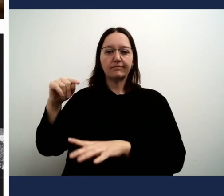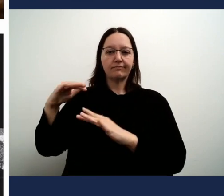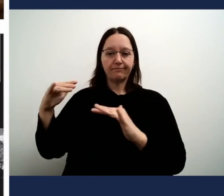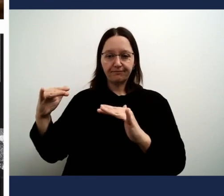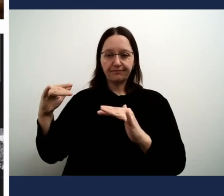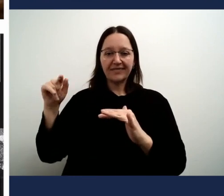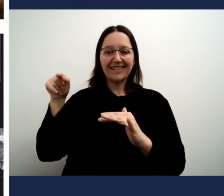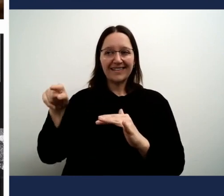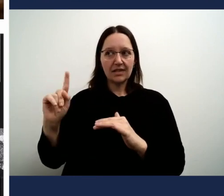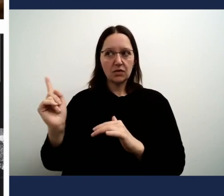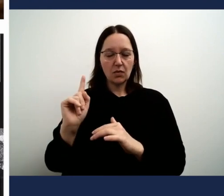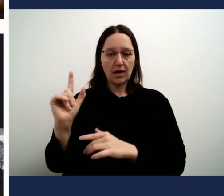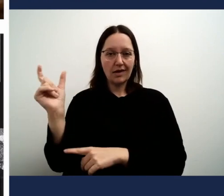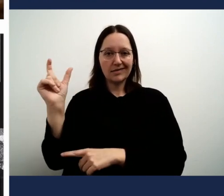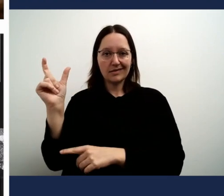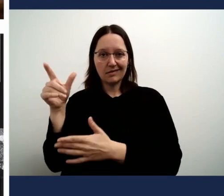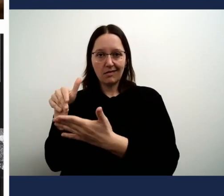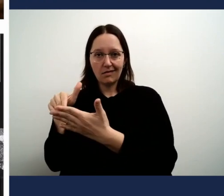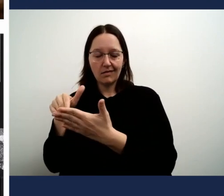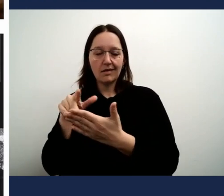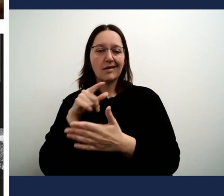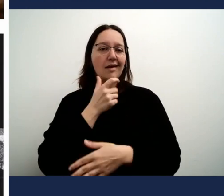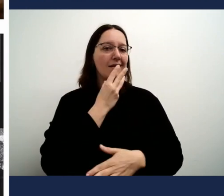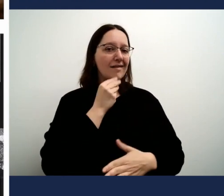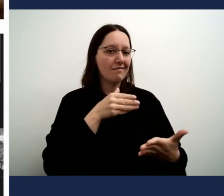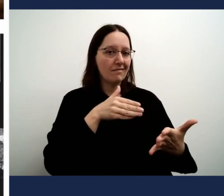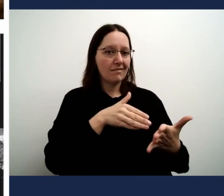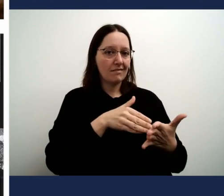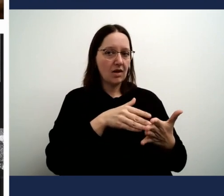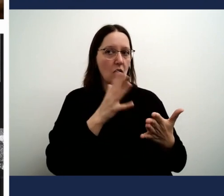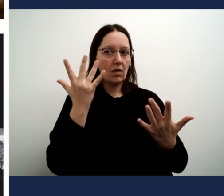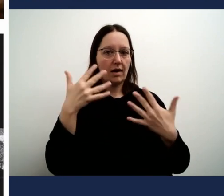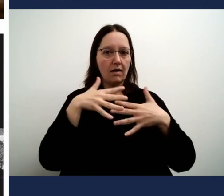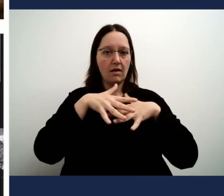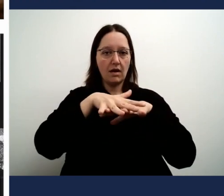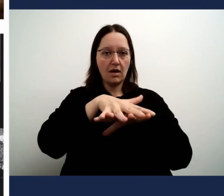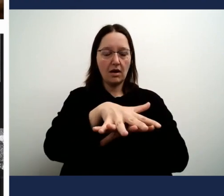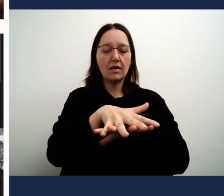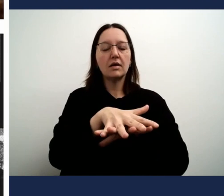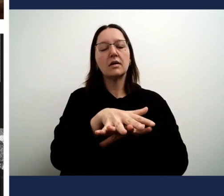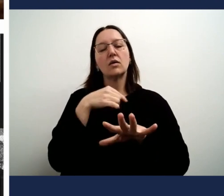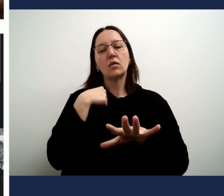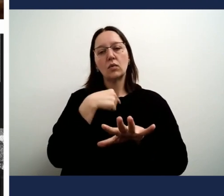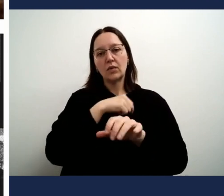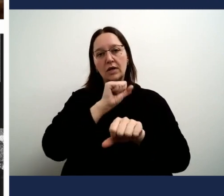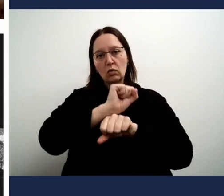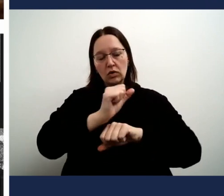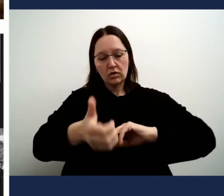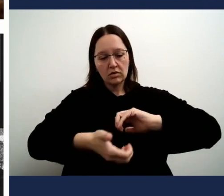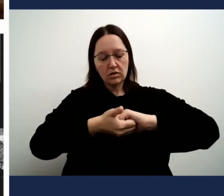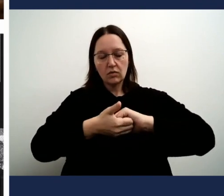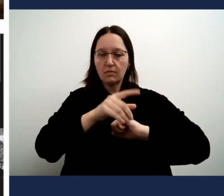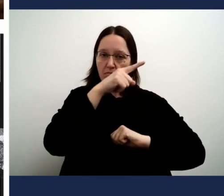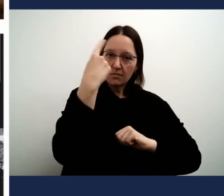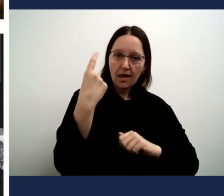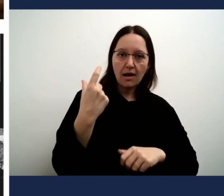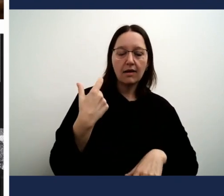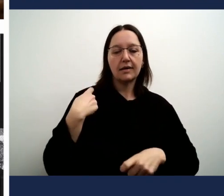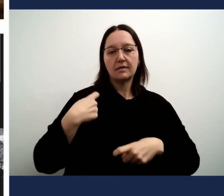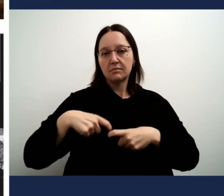western nations continues to grow. And it's mostly driven by questions of identity and belonging. Questions such as who